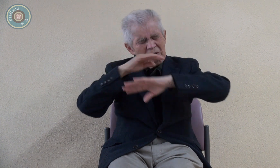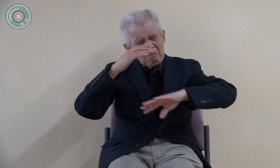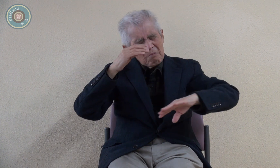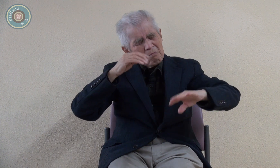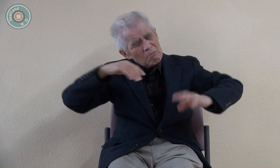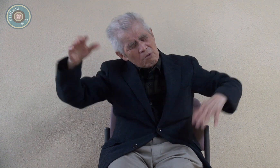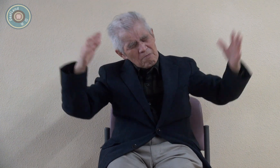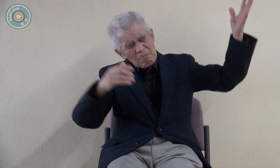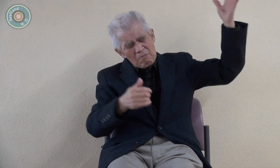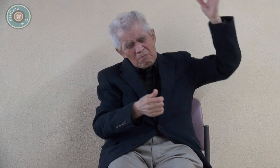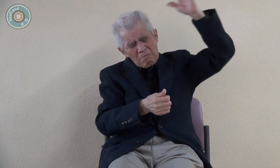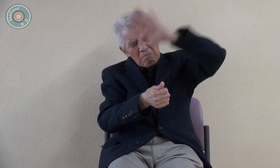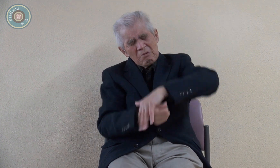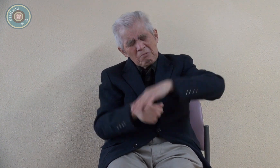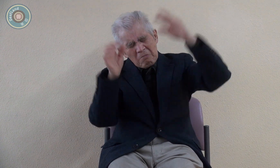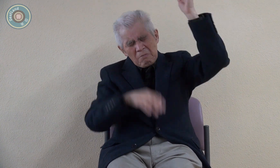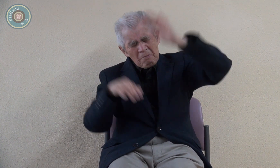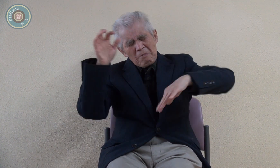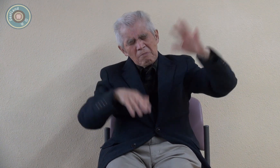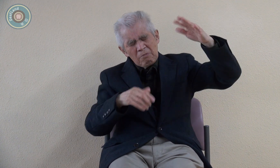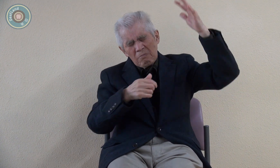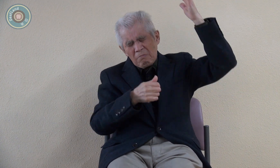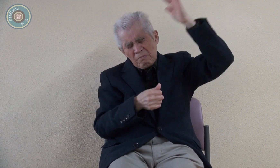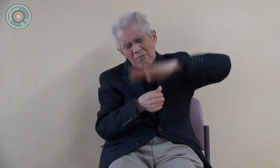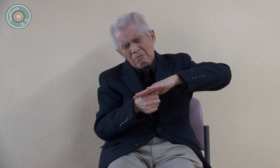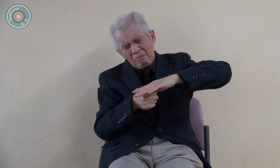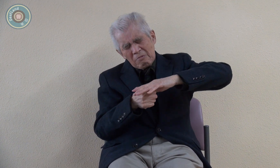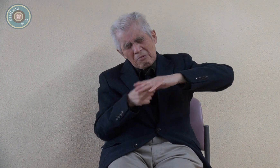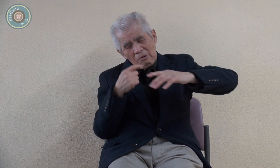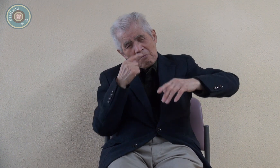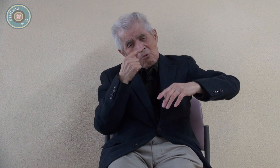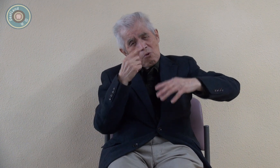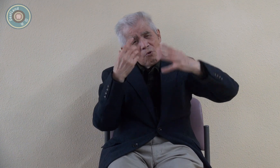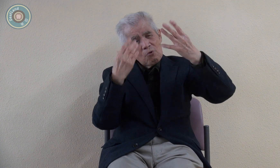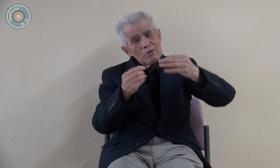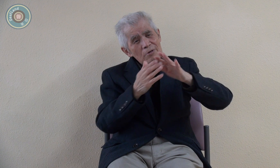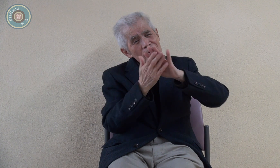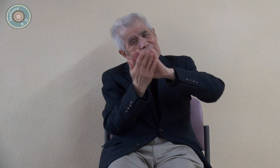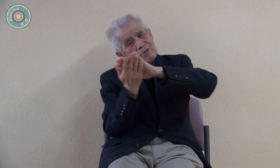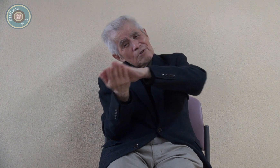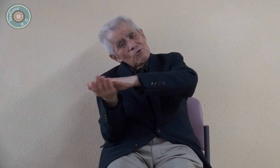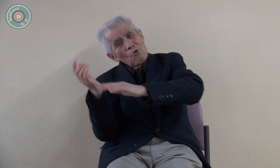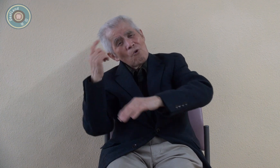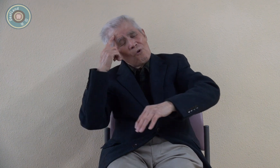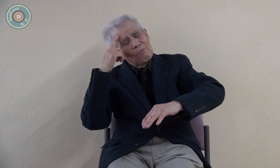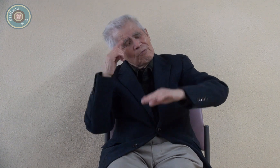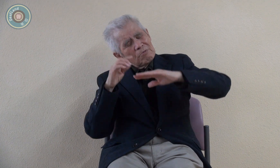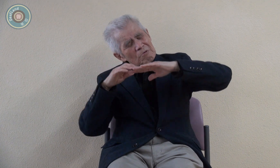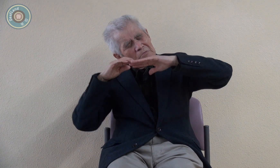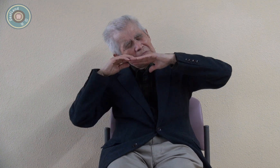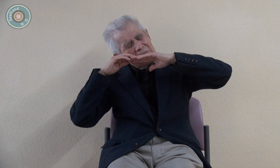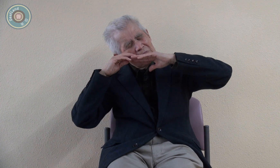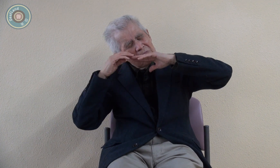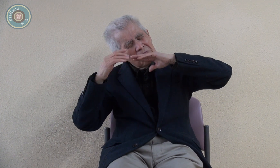The walls came crashing down We were buried under the house “ I’m going to die here...” I thought absentmindedly